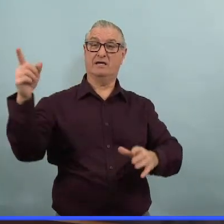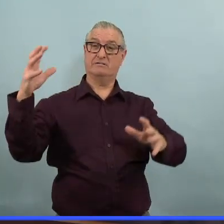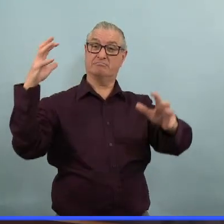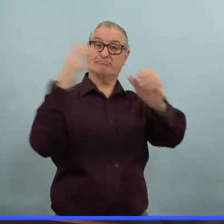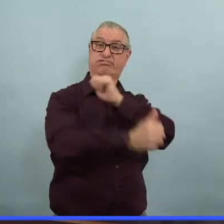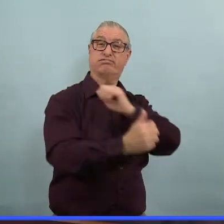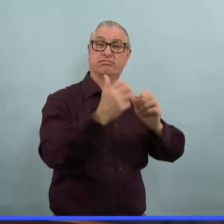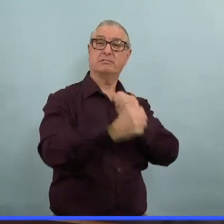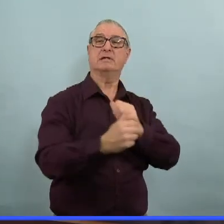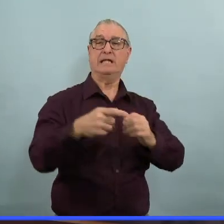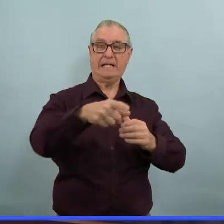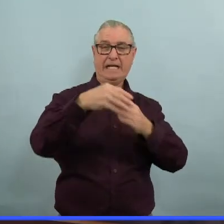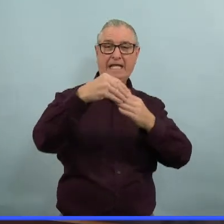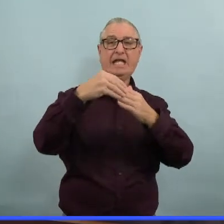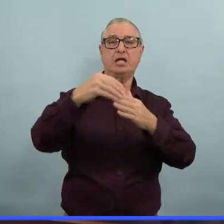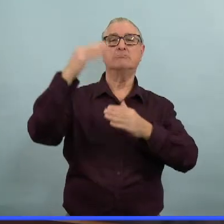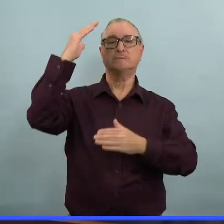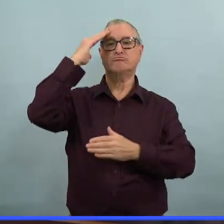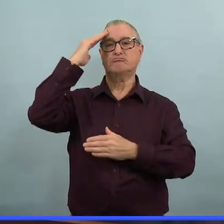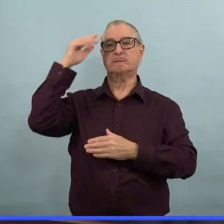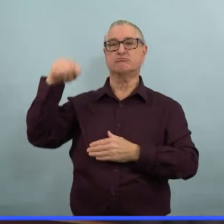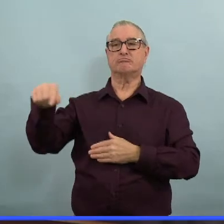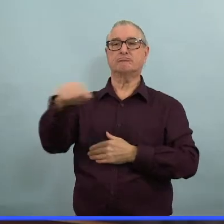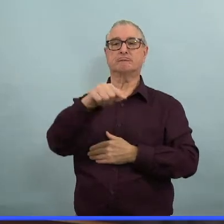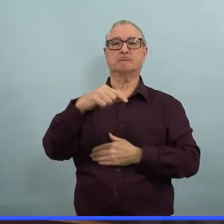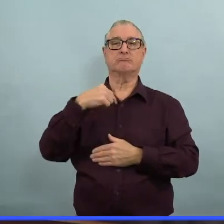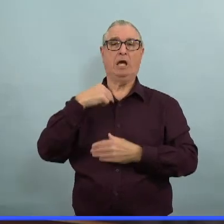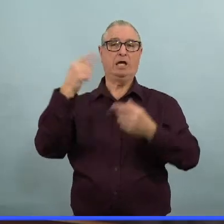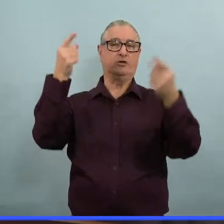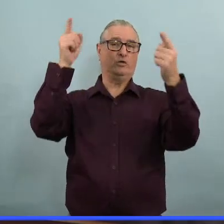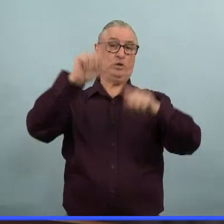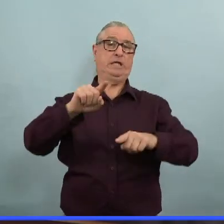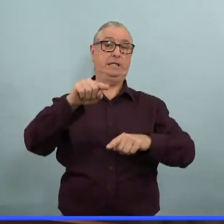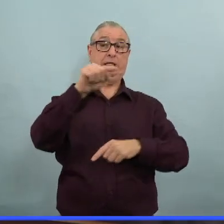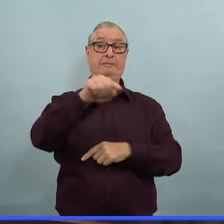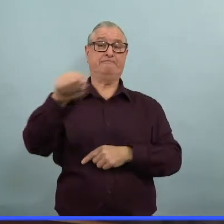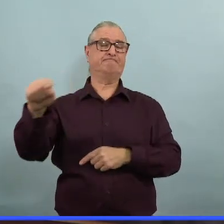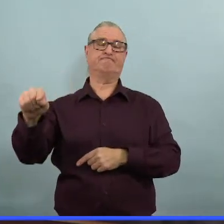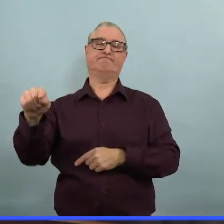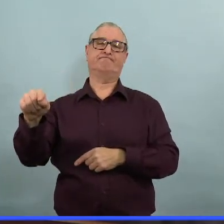i i would i would agree with that uh but there's no question that we need to work very closely with